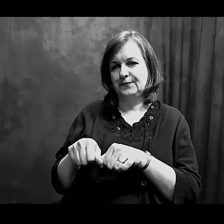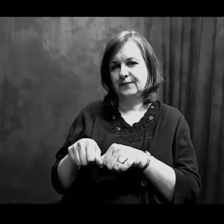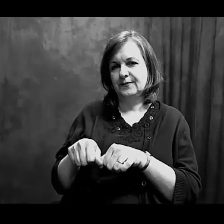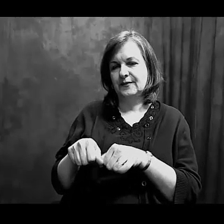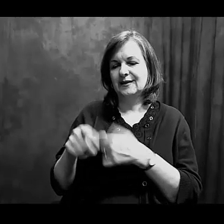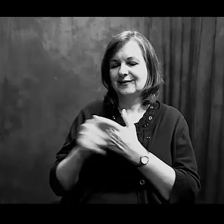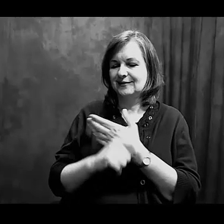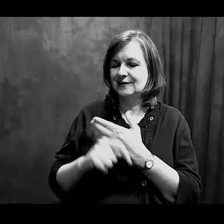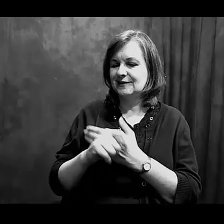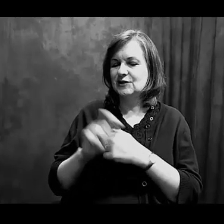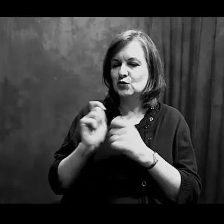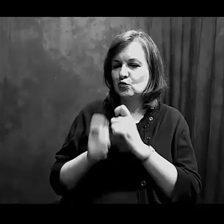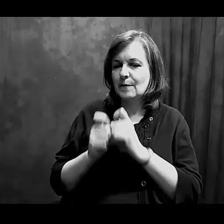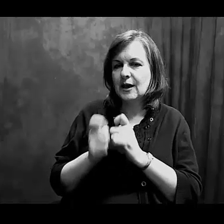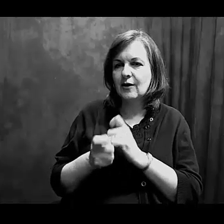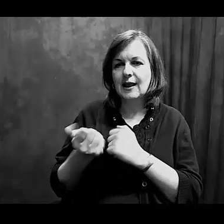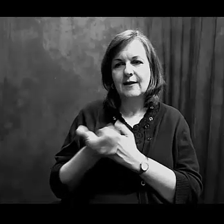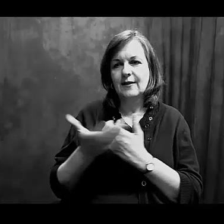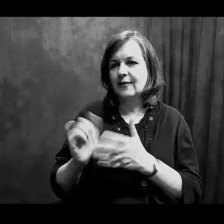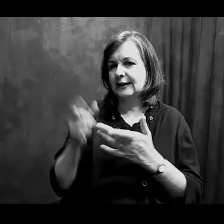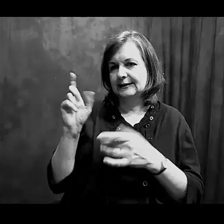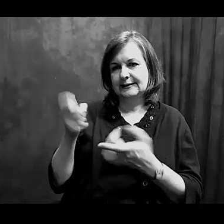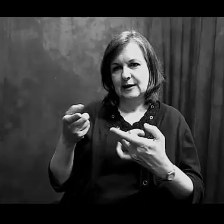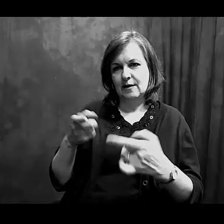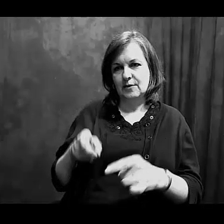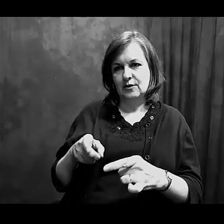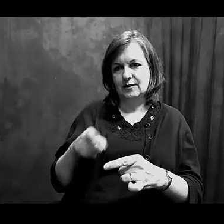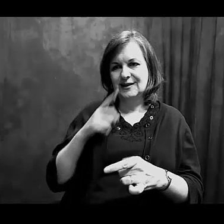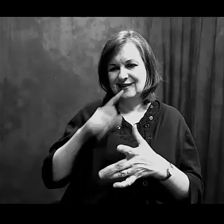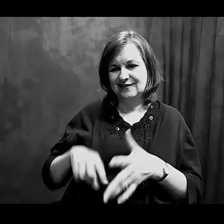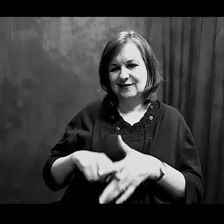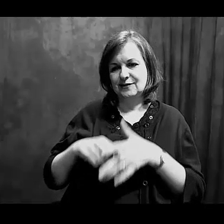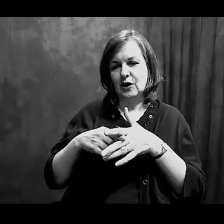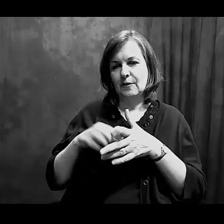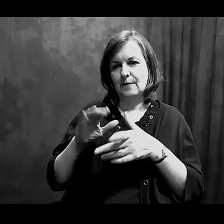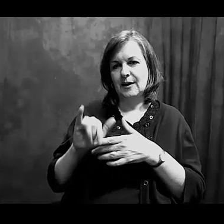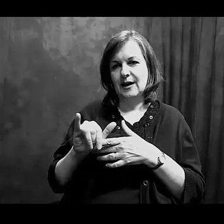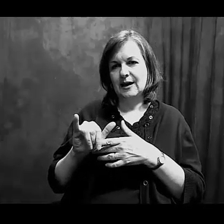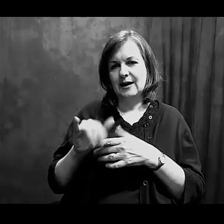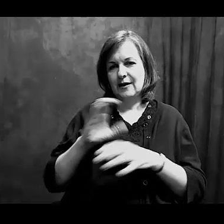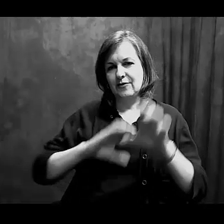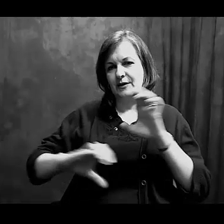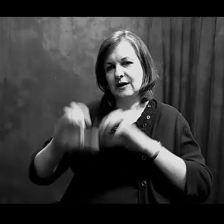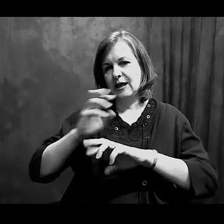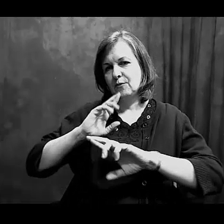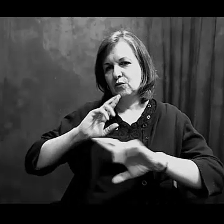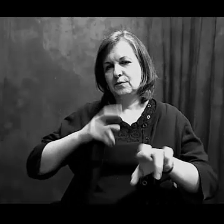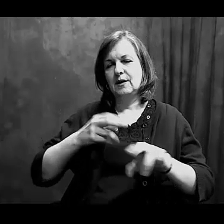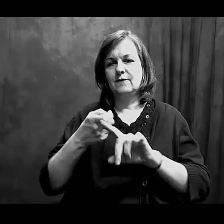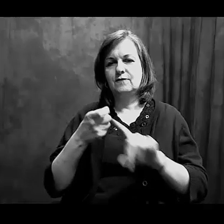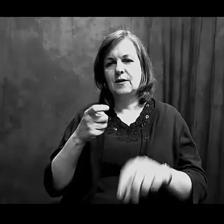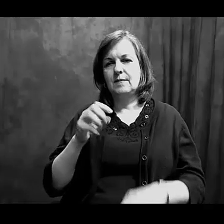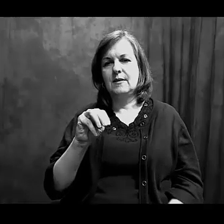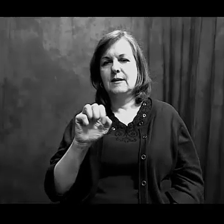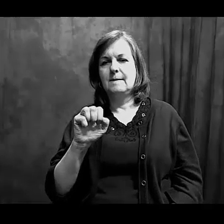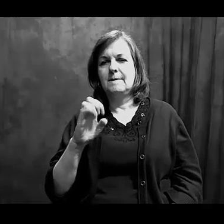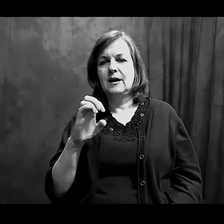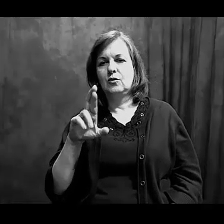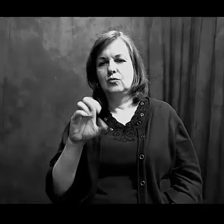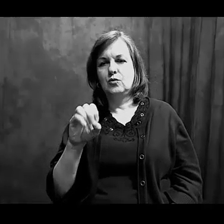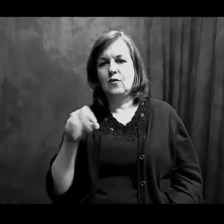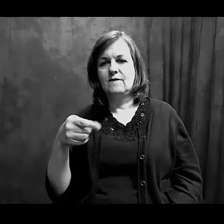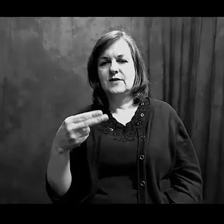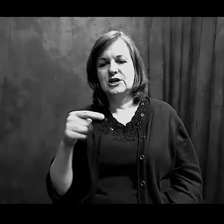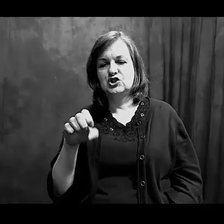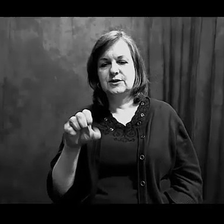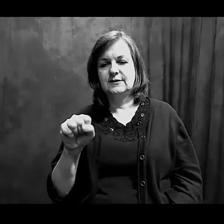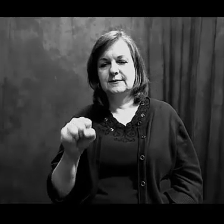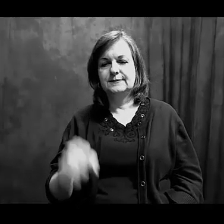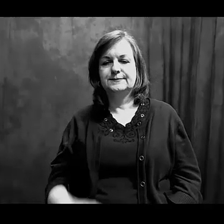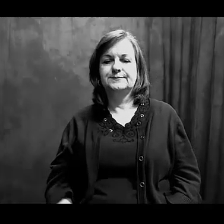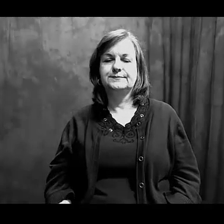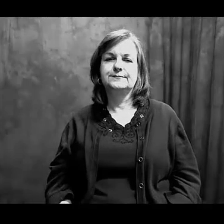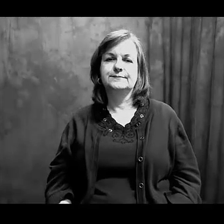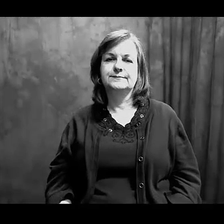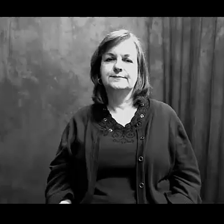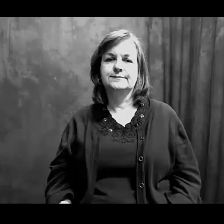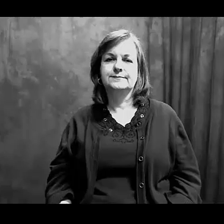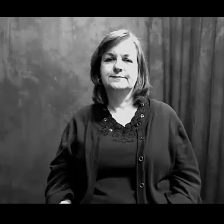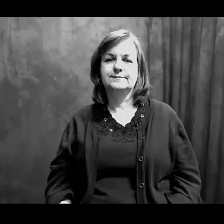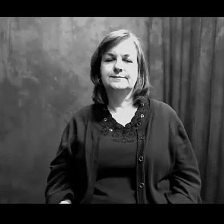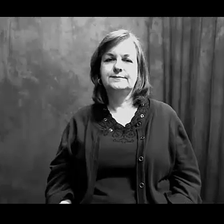so our tissue repair anything that needs to go on is stimulated by that chemicals response of the macrophages